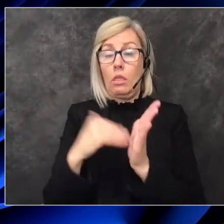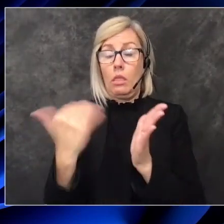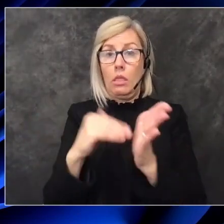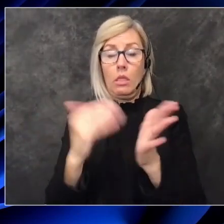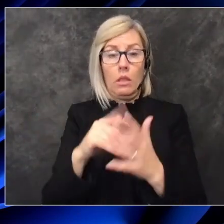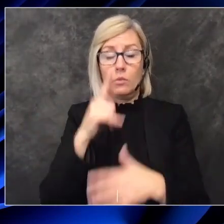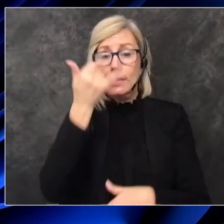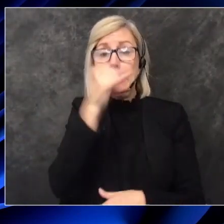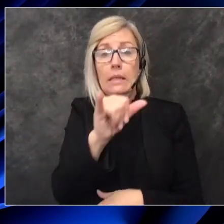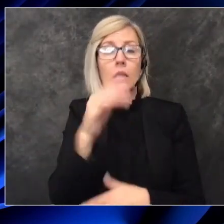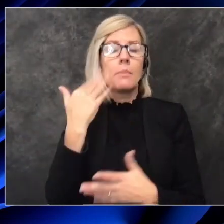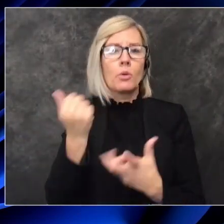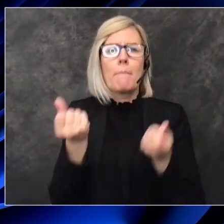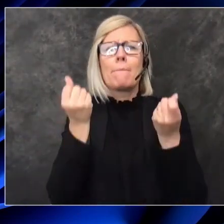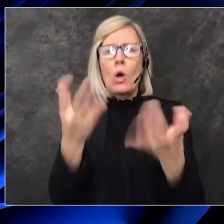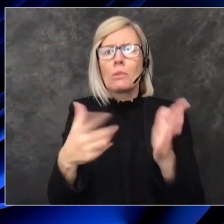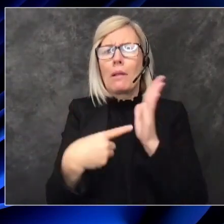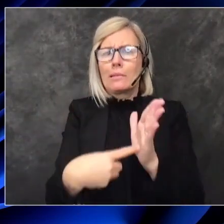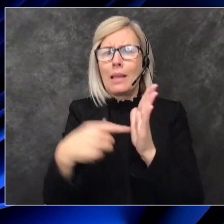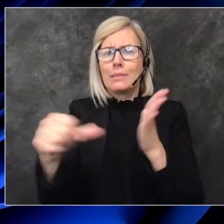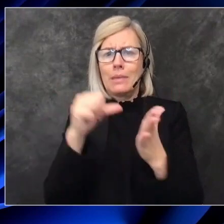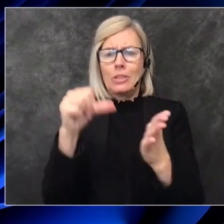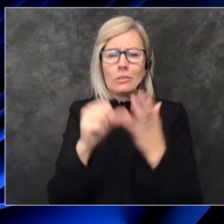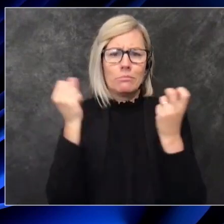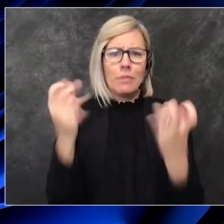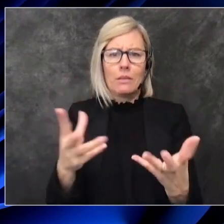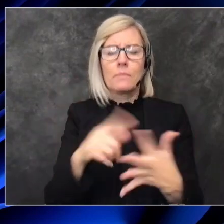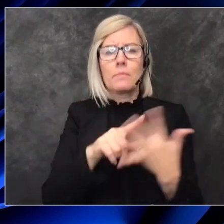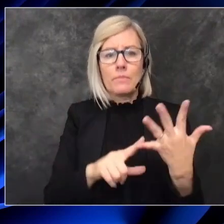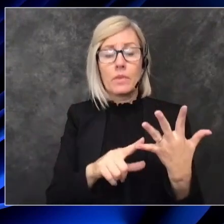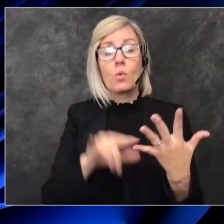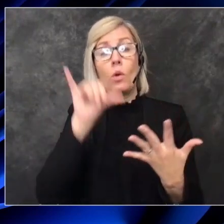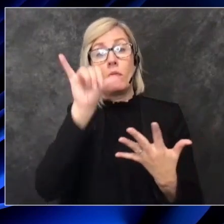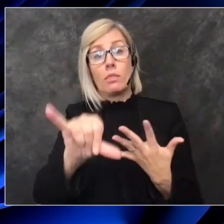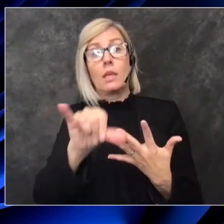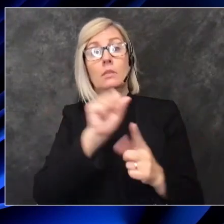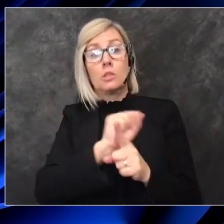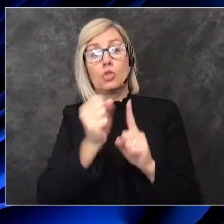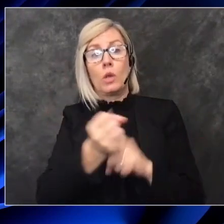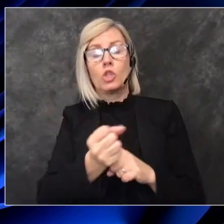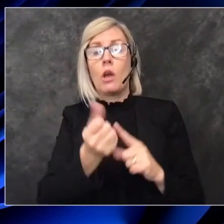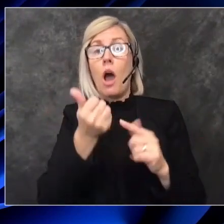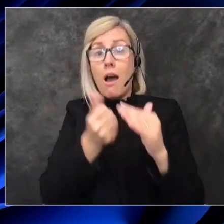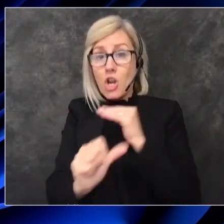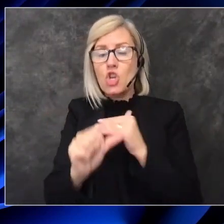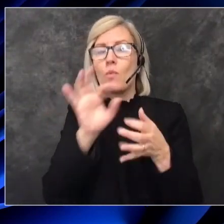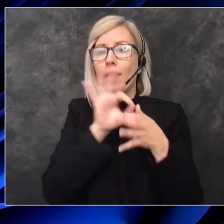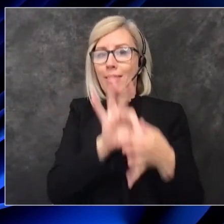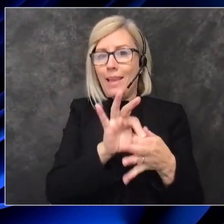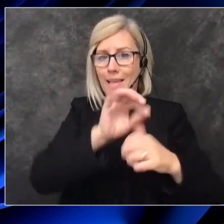display pages and in this instance what we've done under related settings is. Maybe it's this you don't see